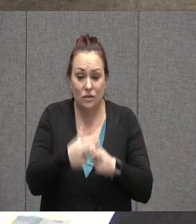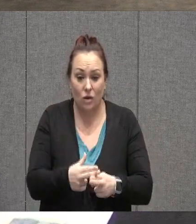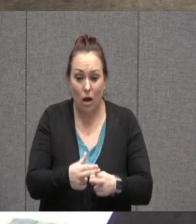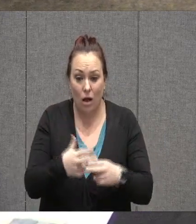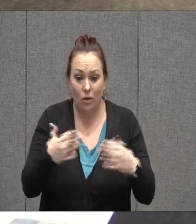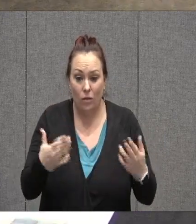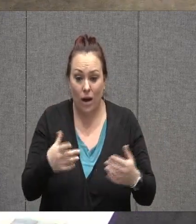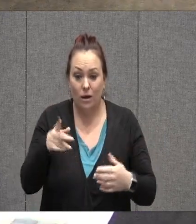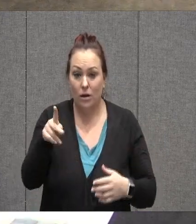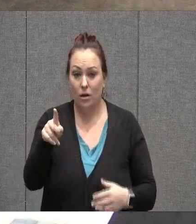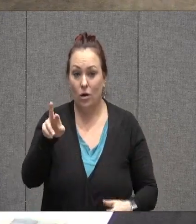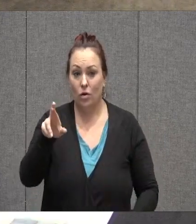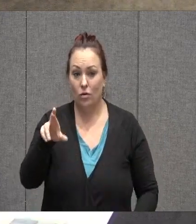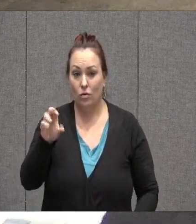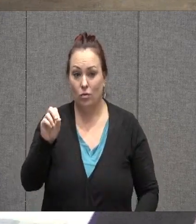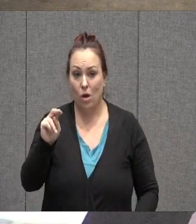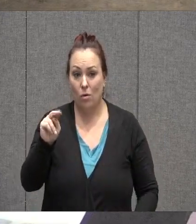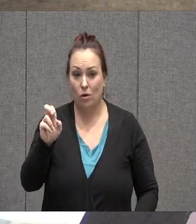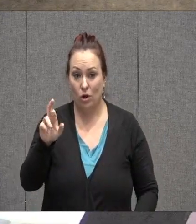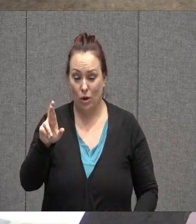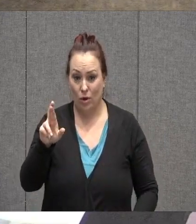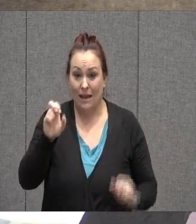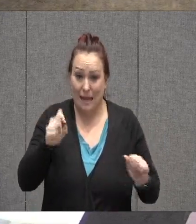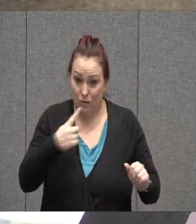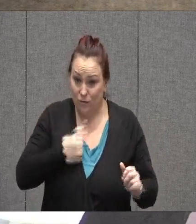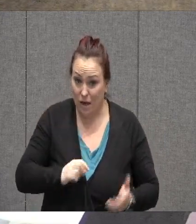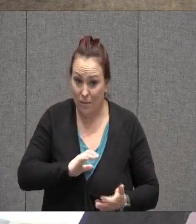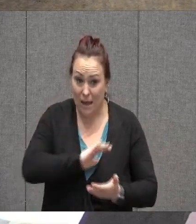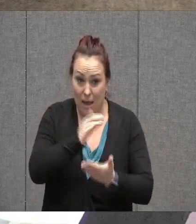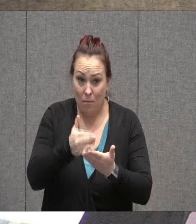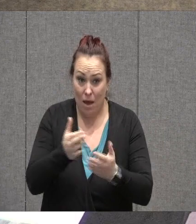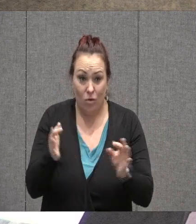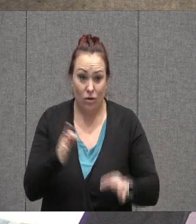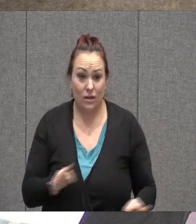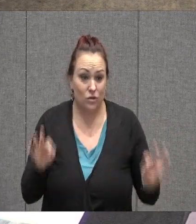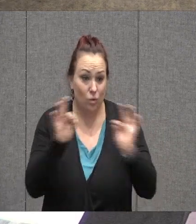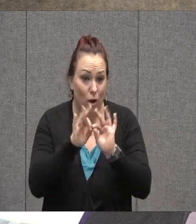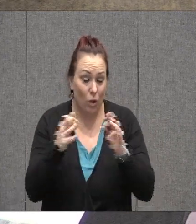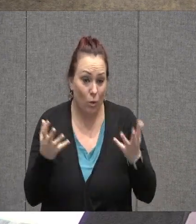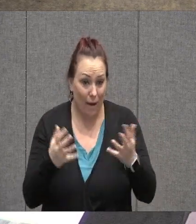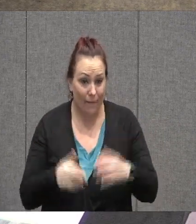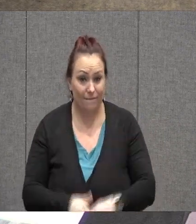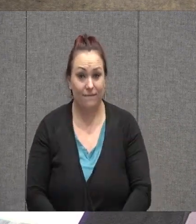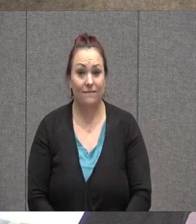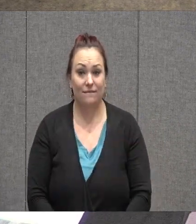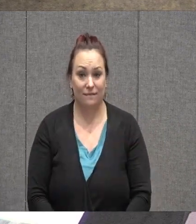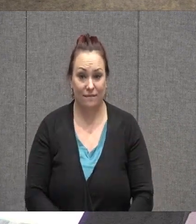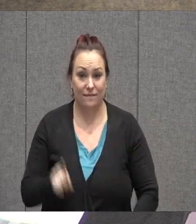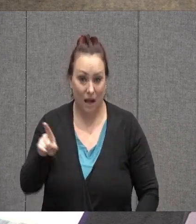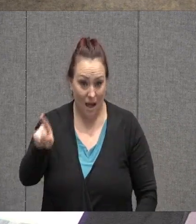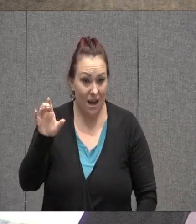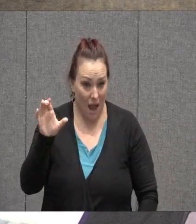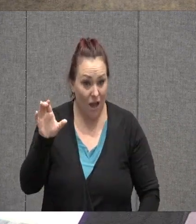I bet you could tell me the amount, right? What do you see on there? That's 100, right.